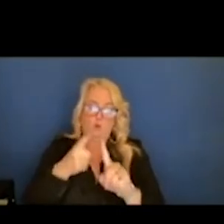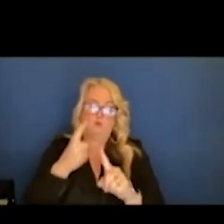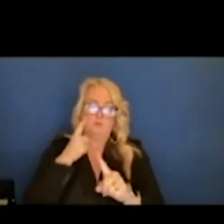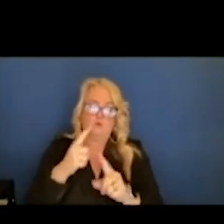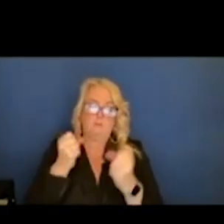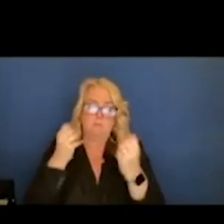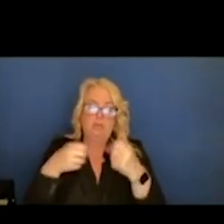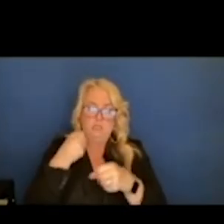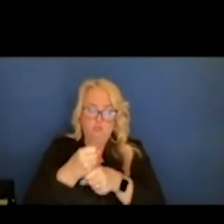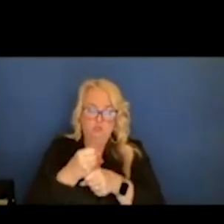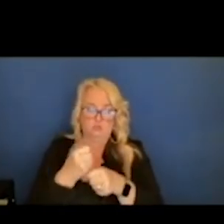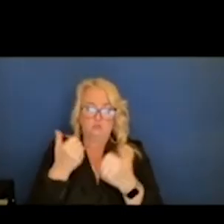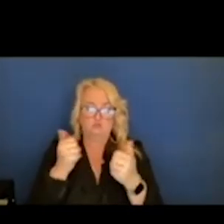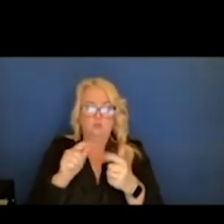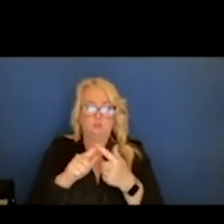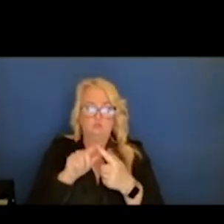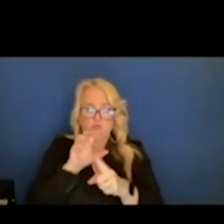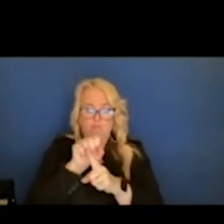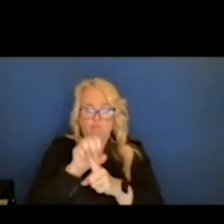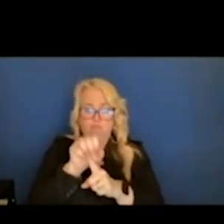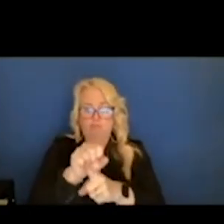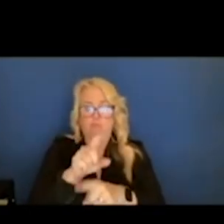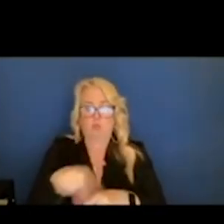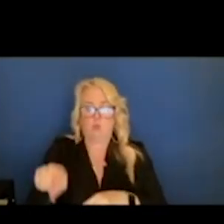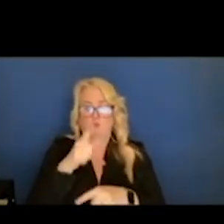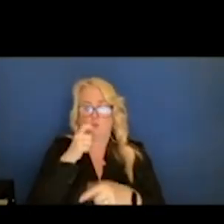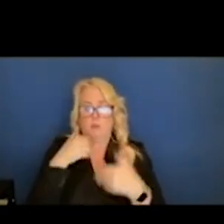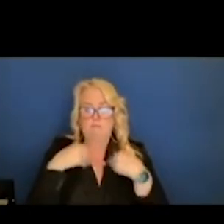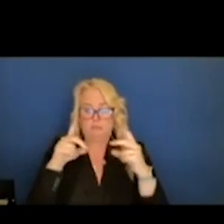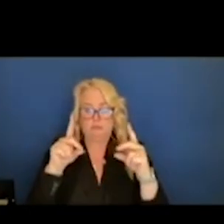adapting to meet the changing needs of individuals with disabilities. Early